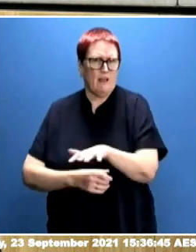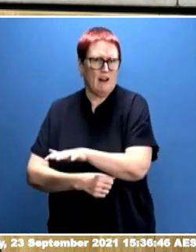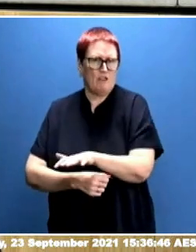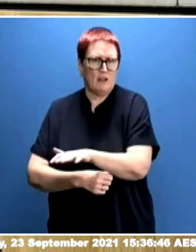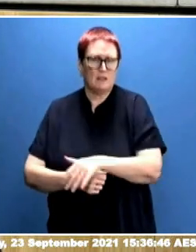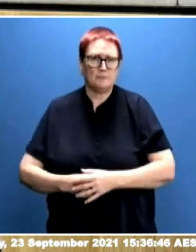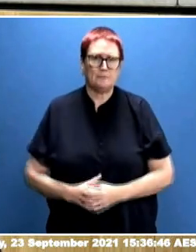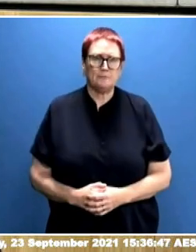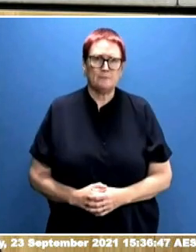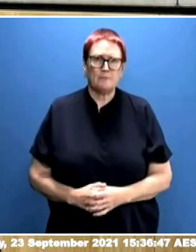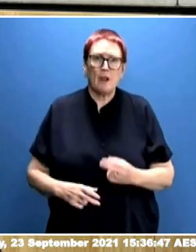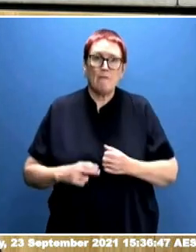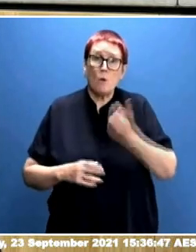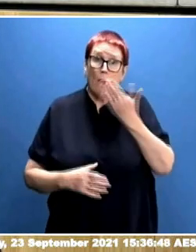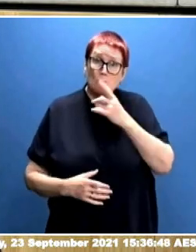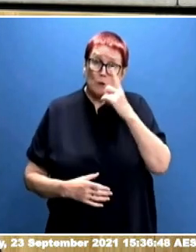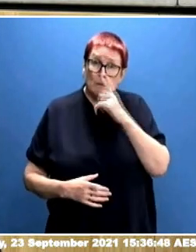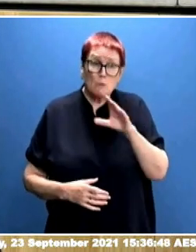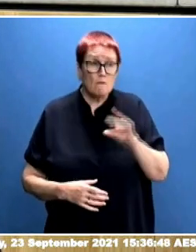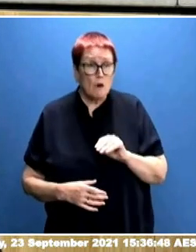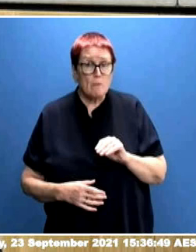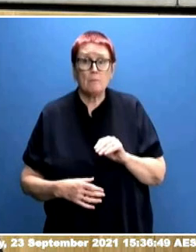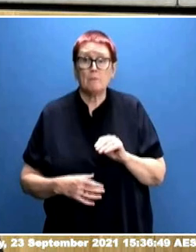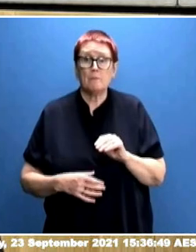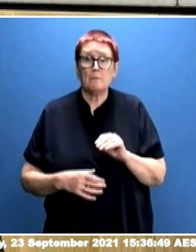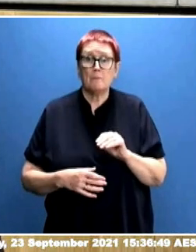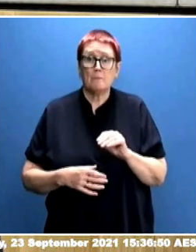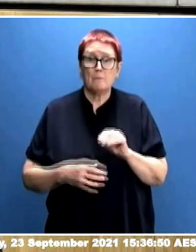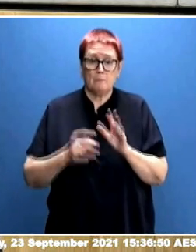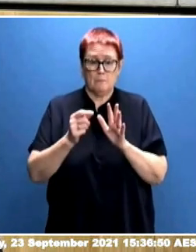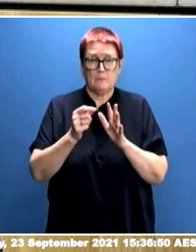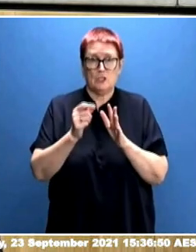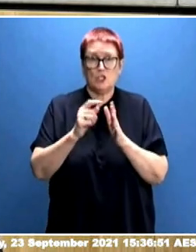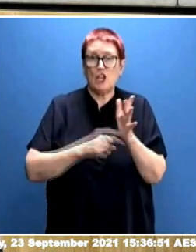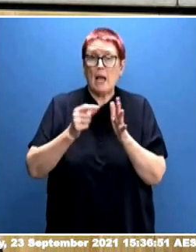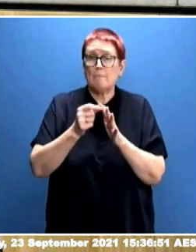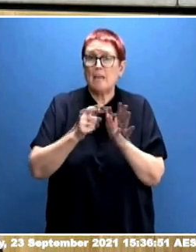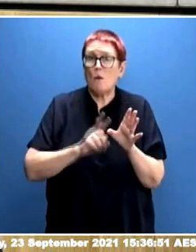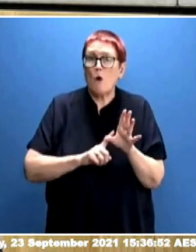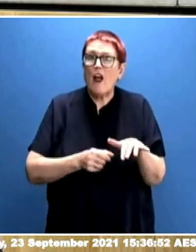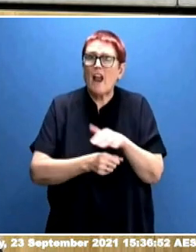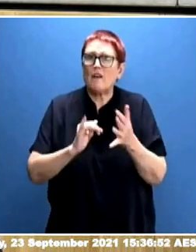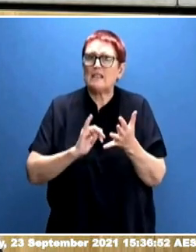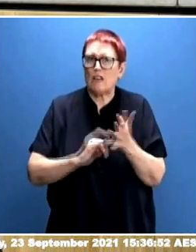Aboriginal people from the Ngaanyatjarra Pitjantjatjara Yankunytjatjara region in understanding what that trauma means.